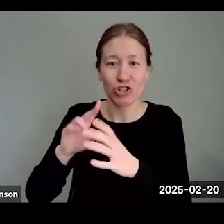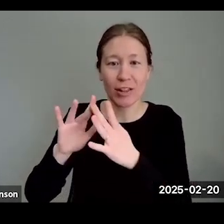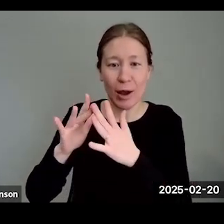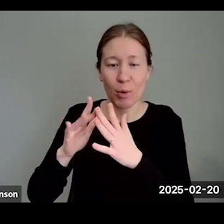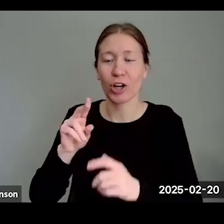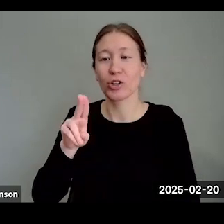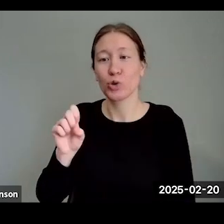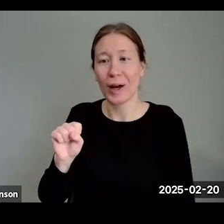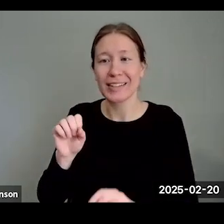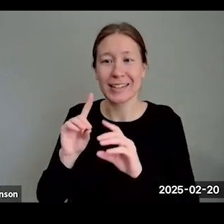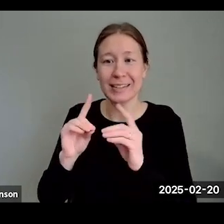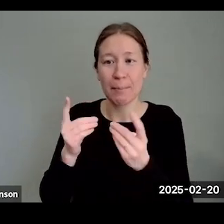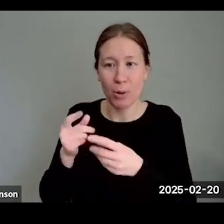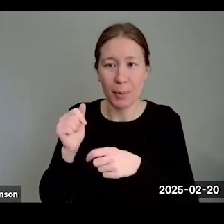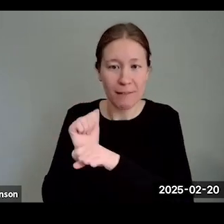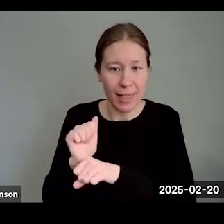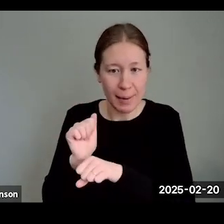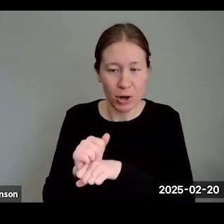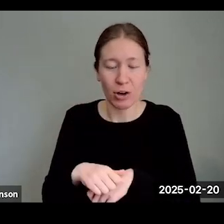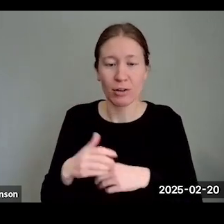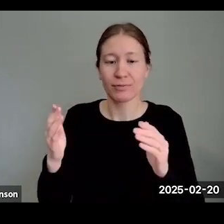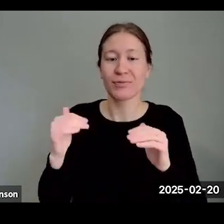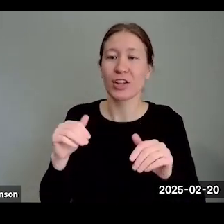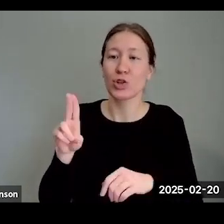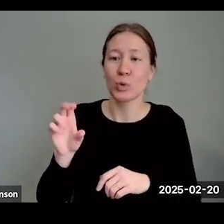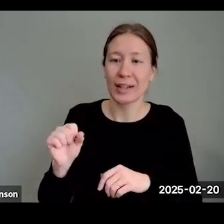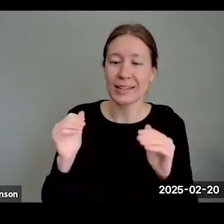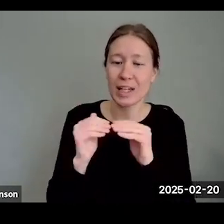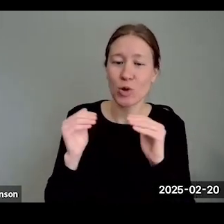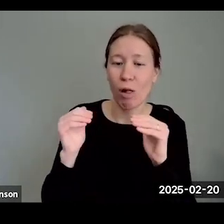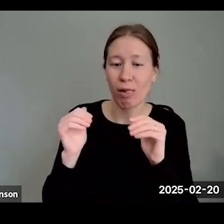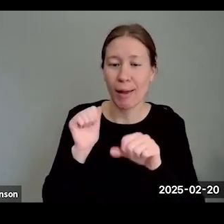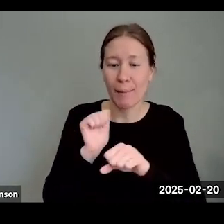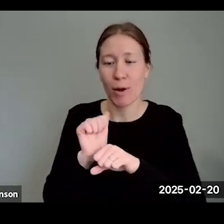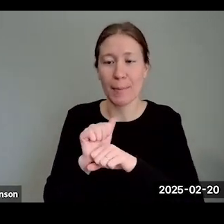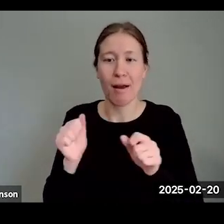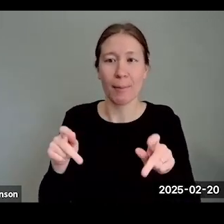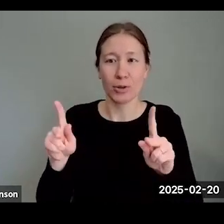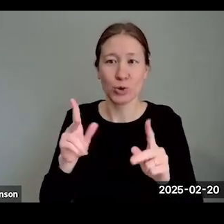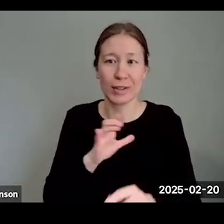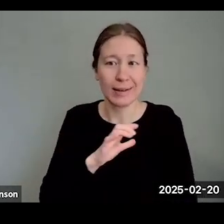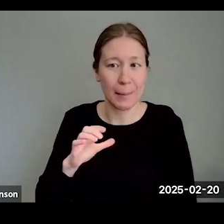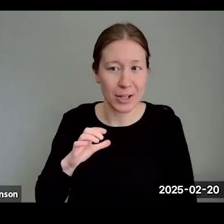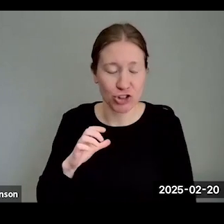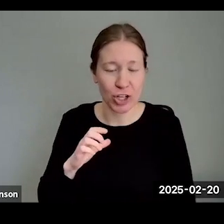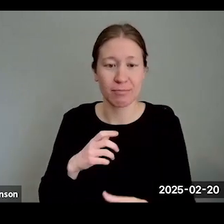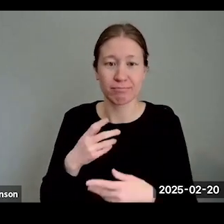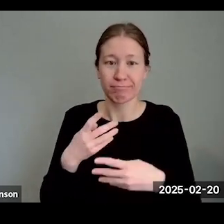And the US Equal Employment Opportunity Commission. So these can help you get some extra information,